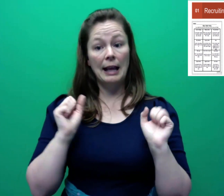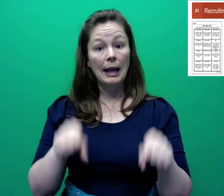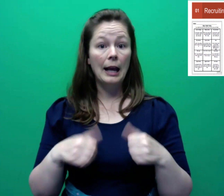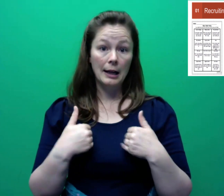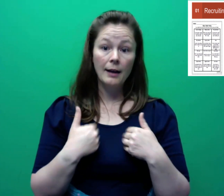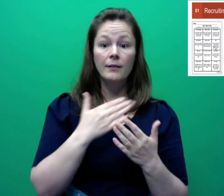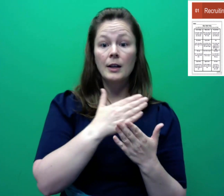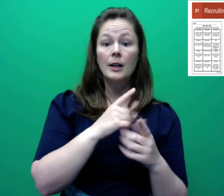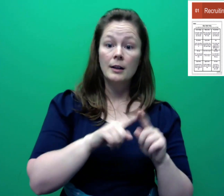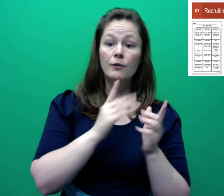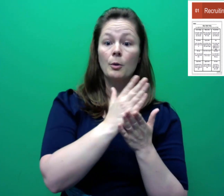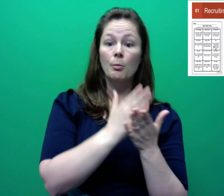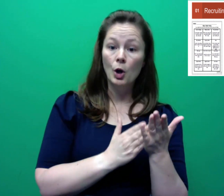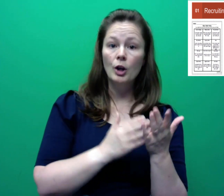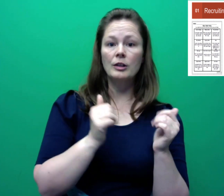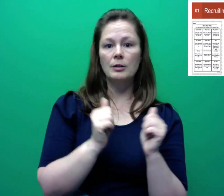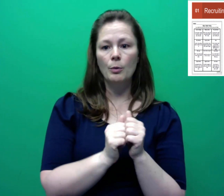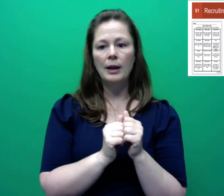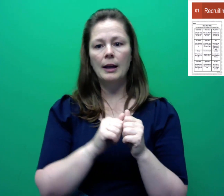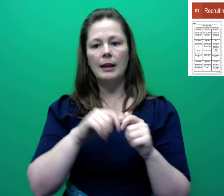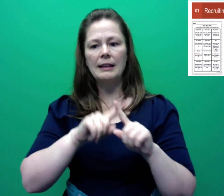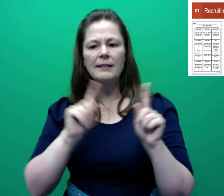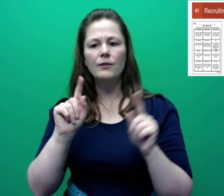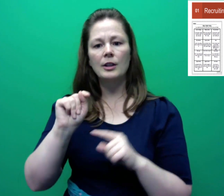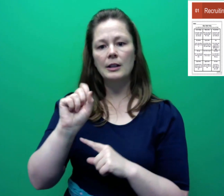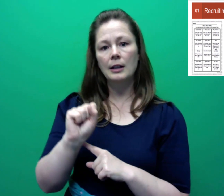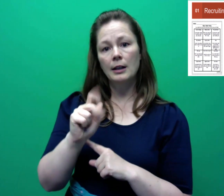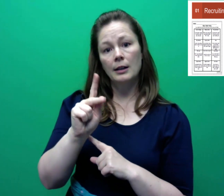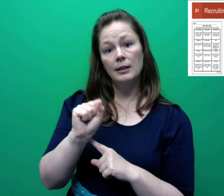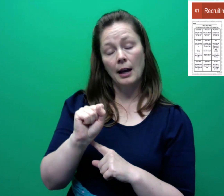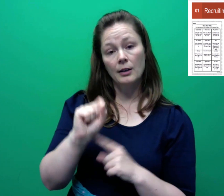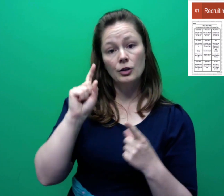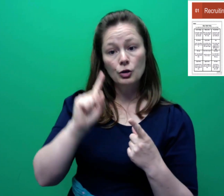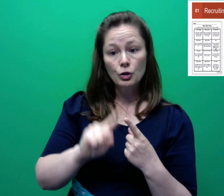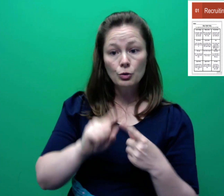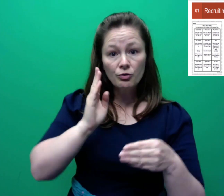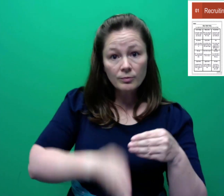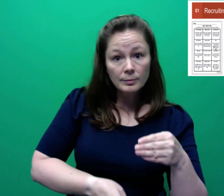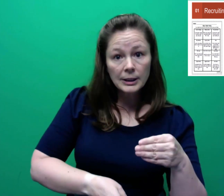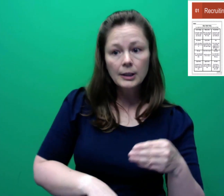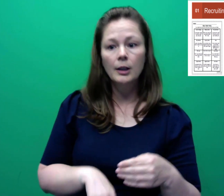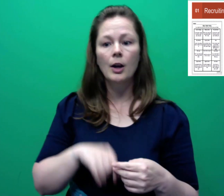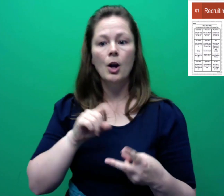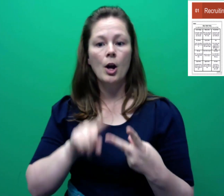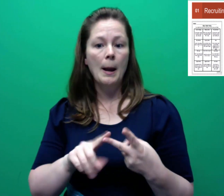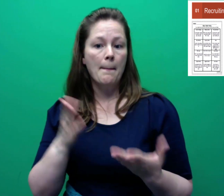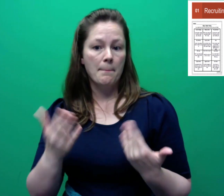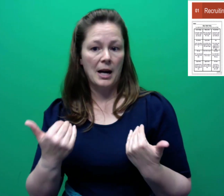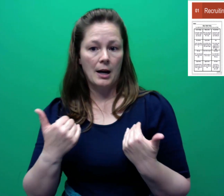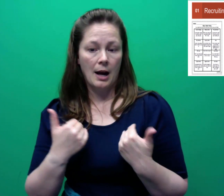may have different parts with different tasks to be completed or it may just be